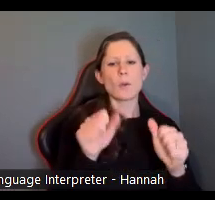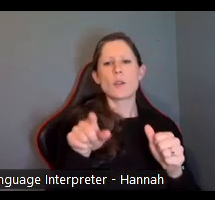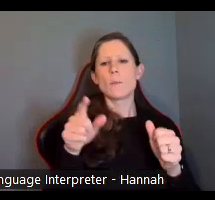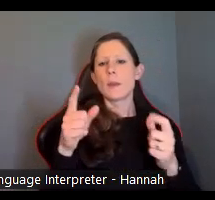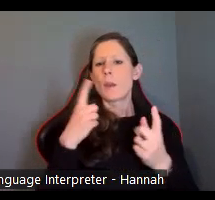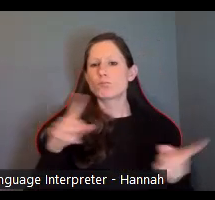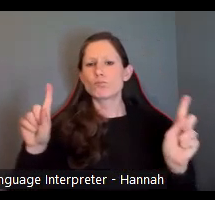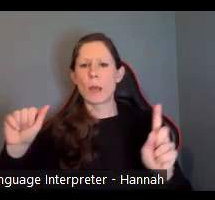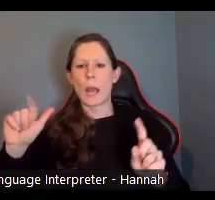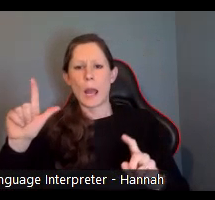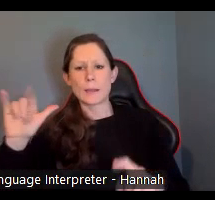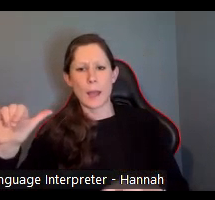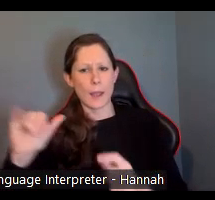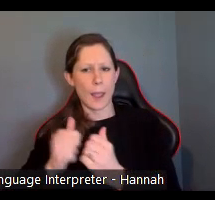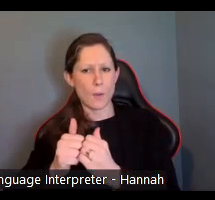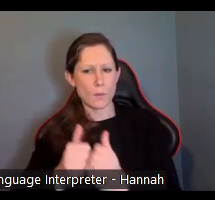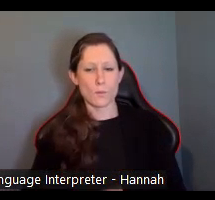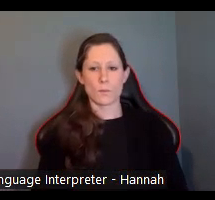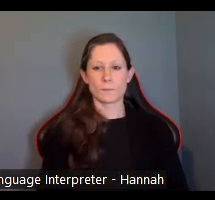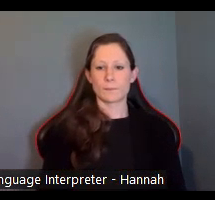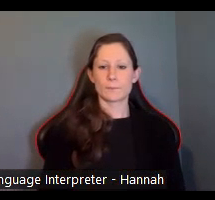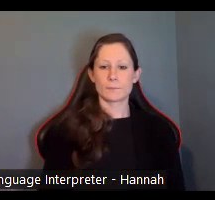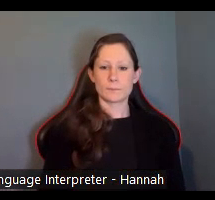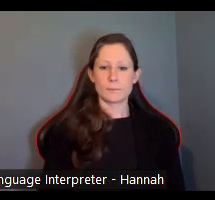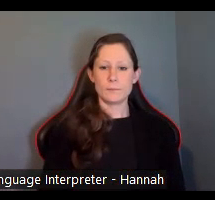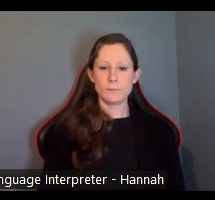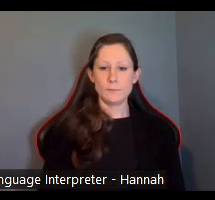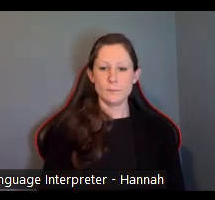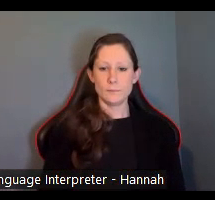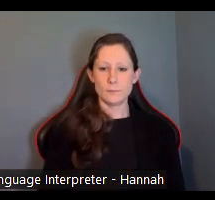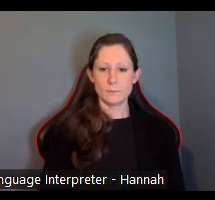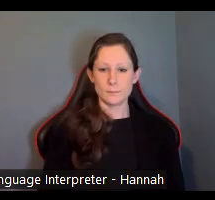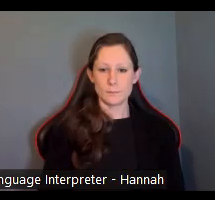Natasha: That sounds like another preparation.